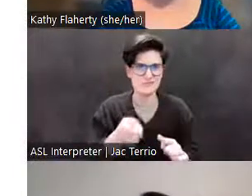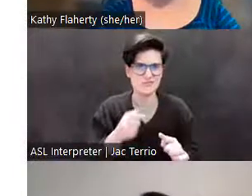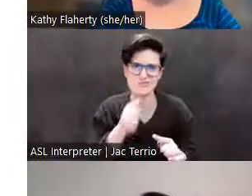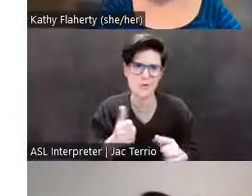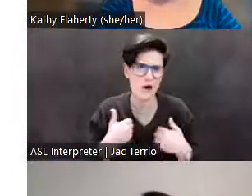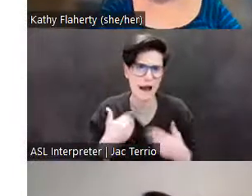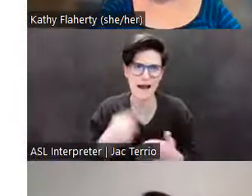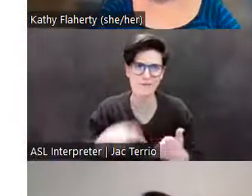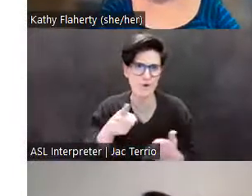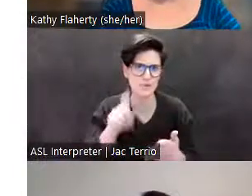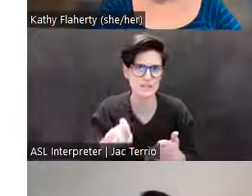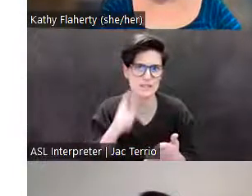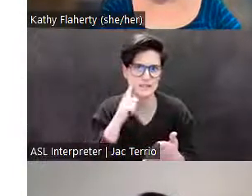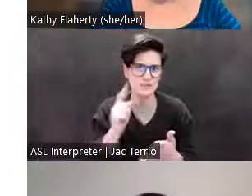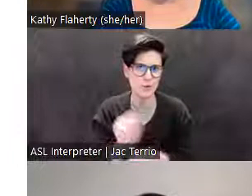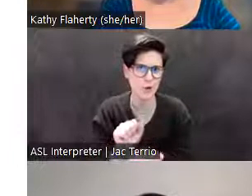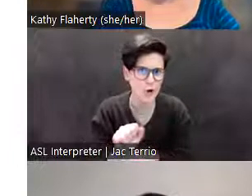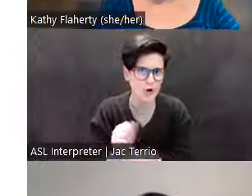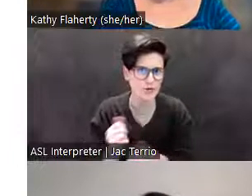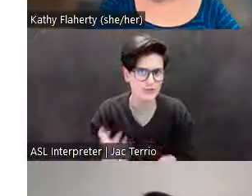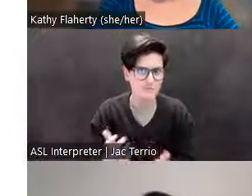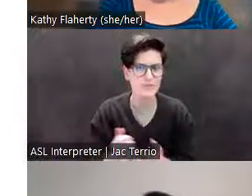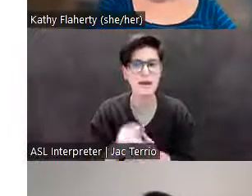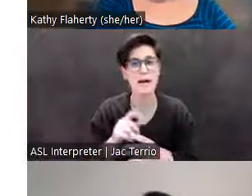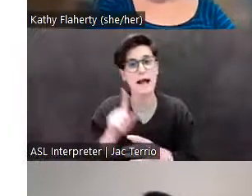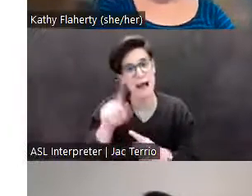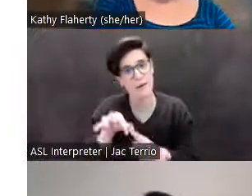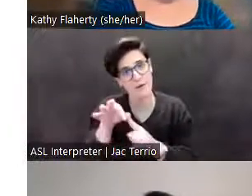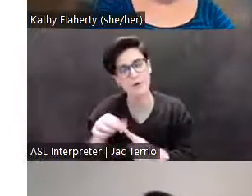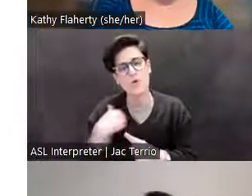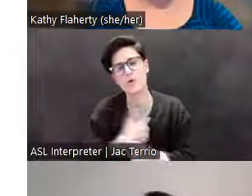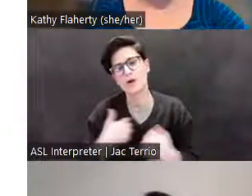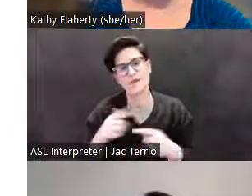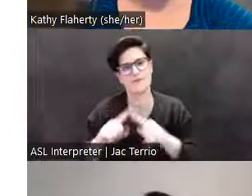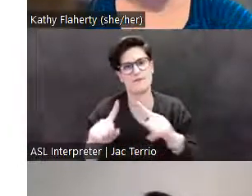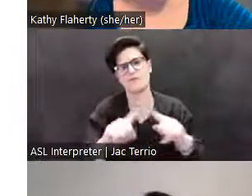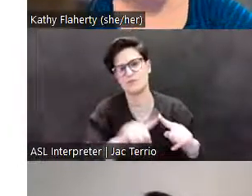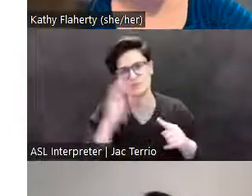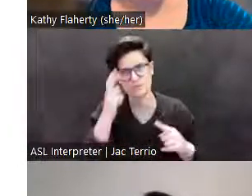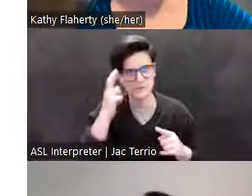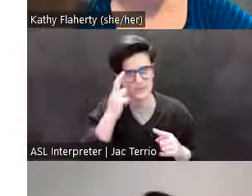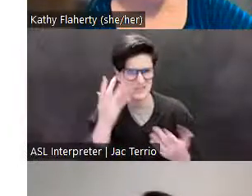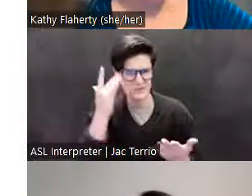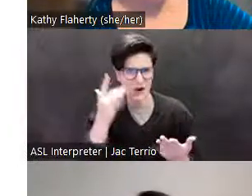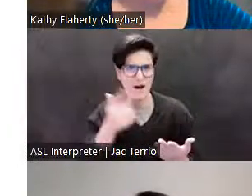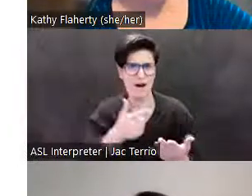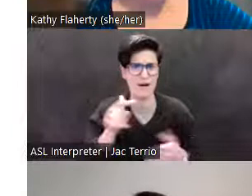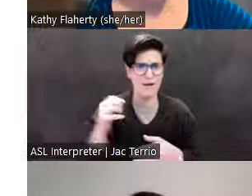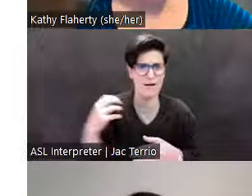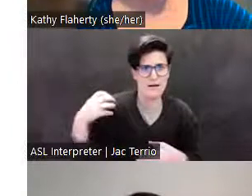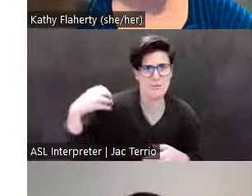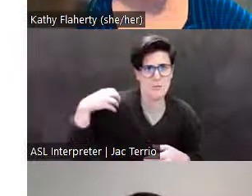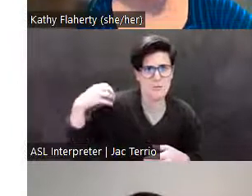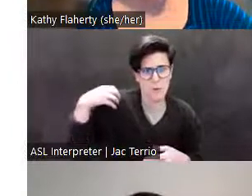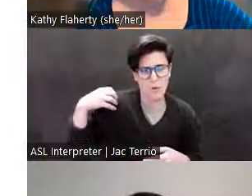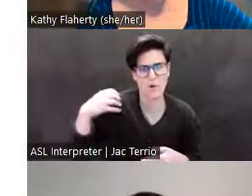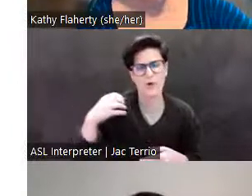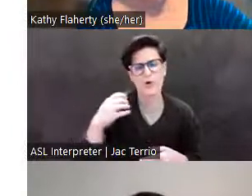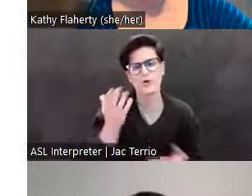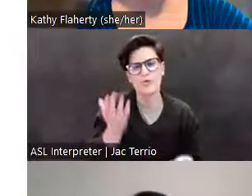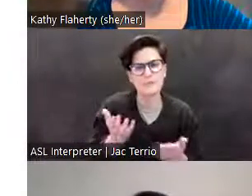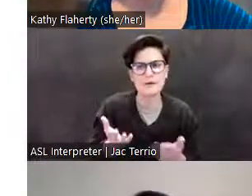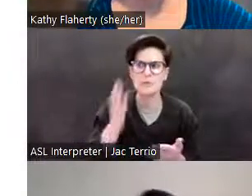15:25:18 However, there are other reasons why an employer may refuse to provide, to